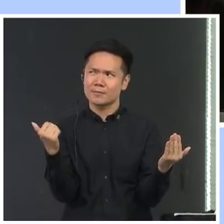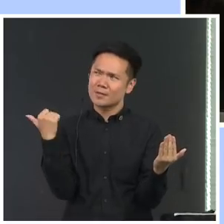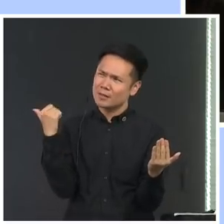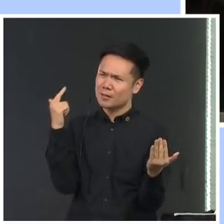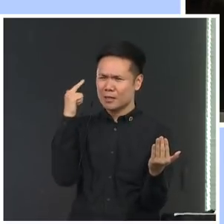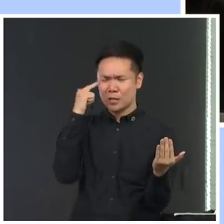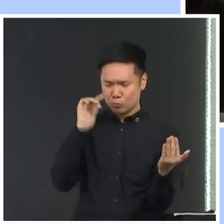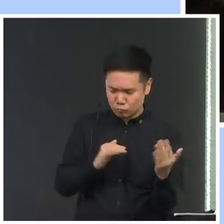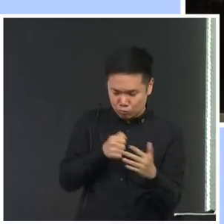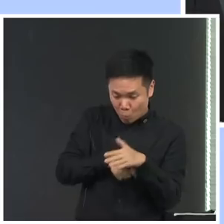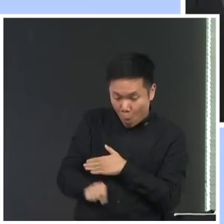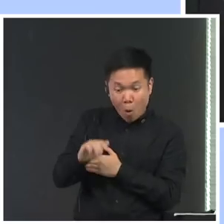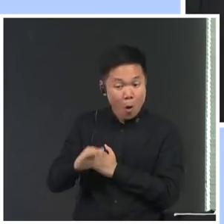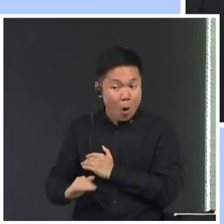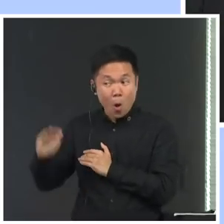" And you assigned sign language as a language.